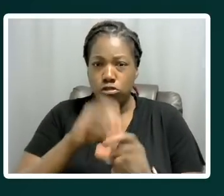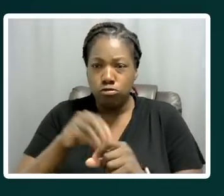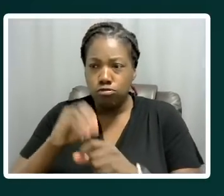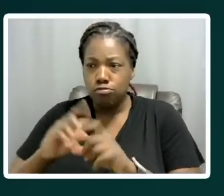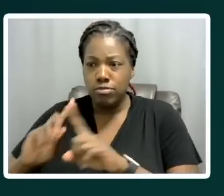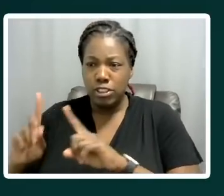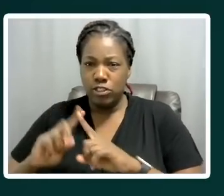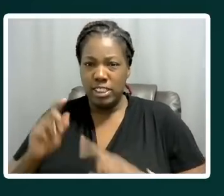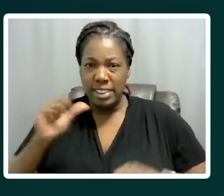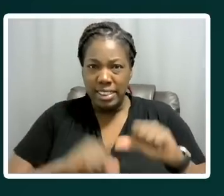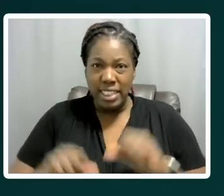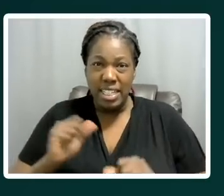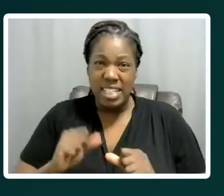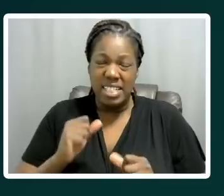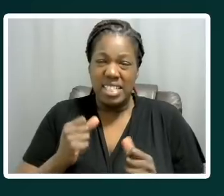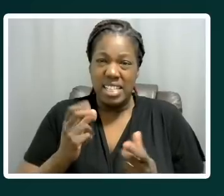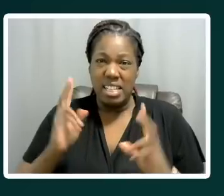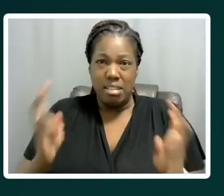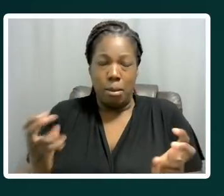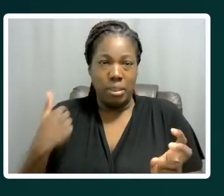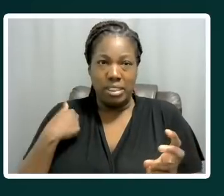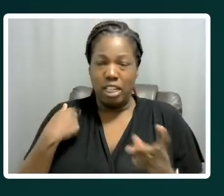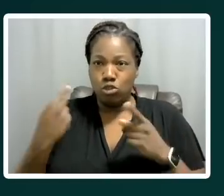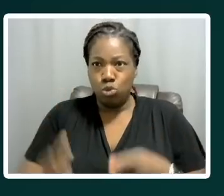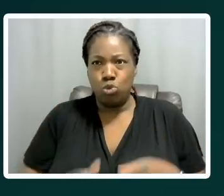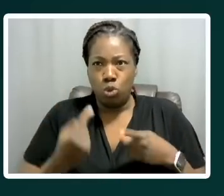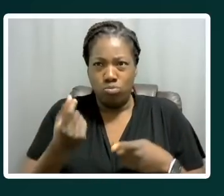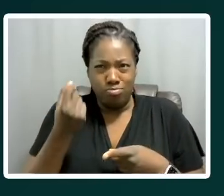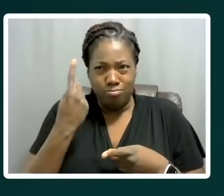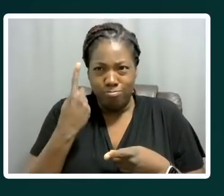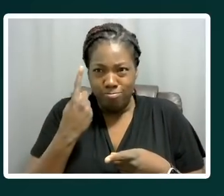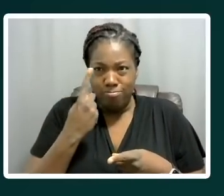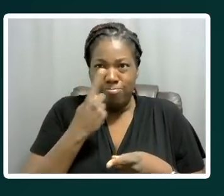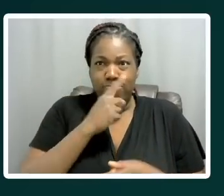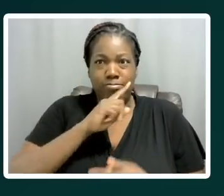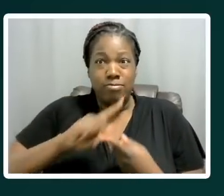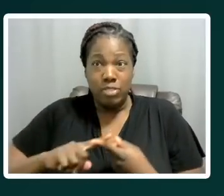harder time grasping. I carried that with me all the way to college where I studied photography and